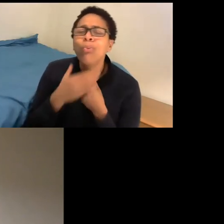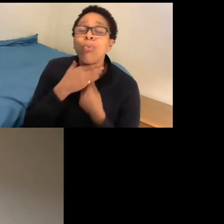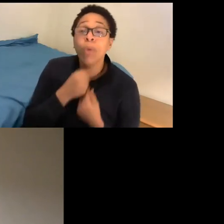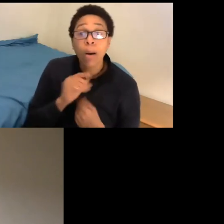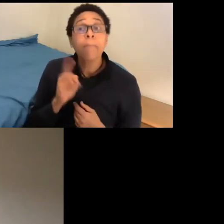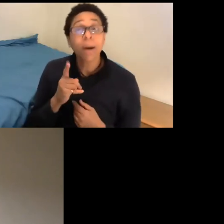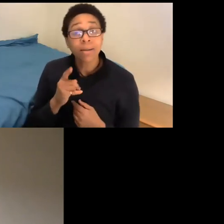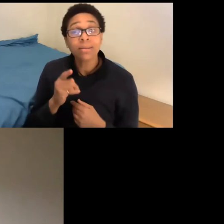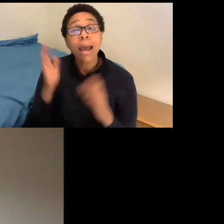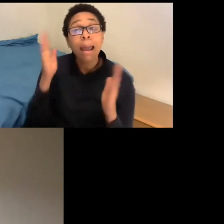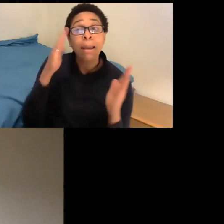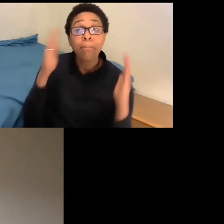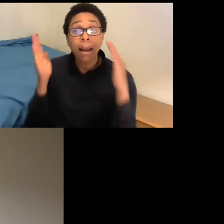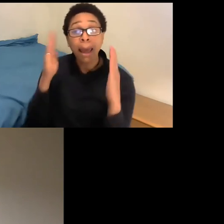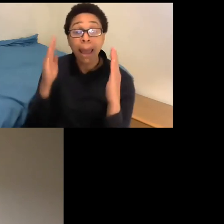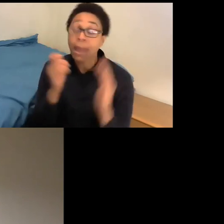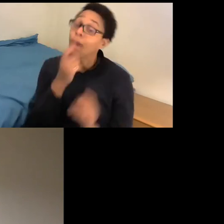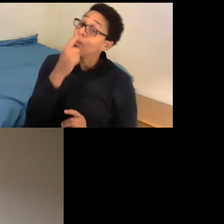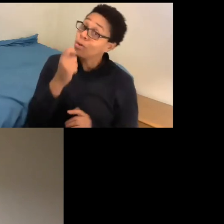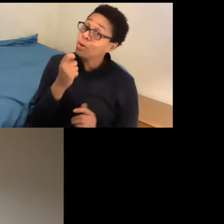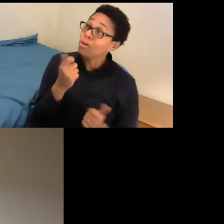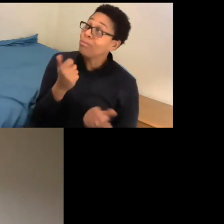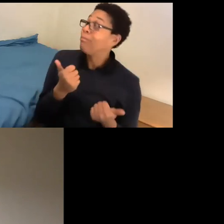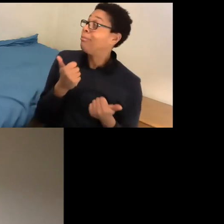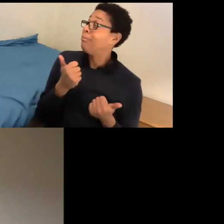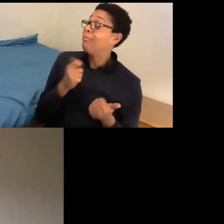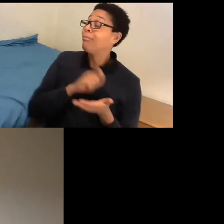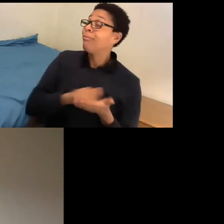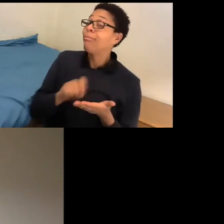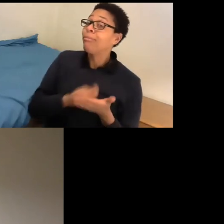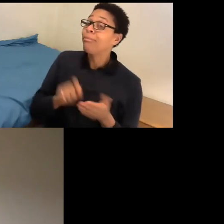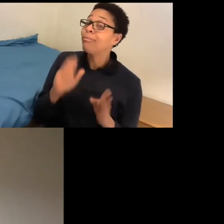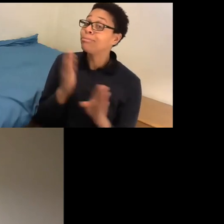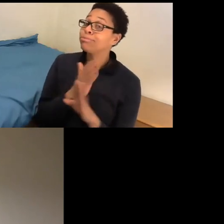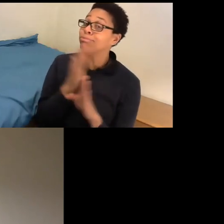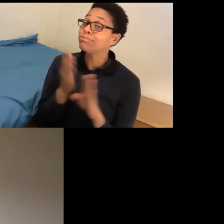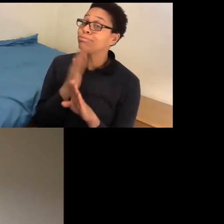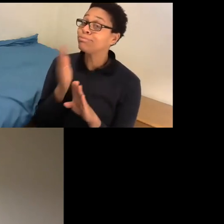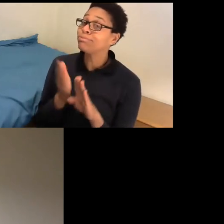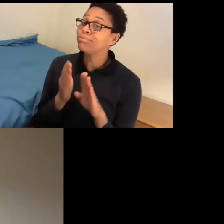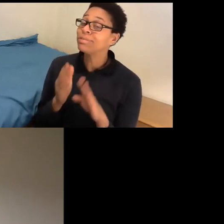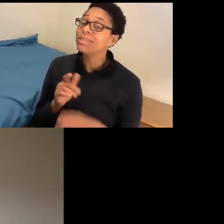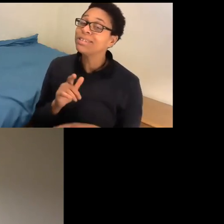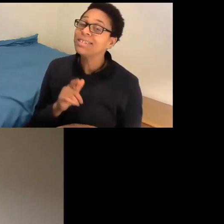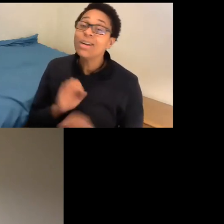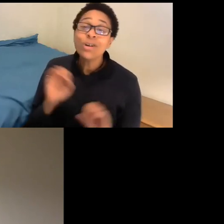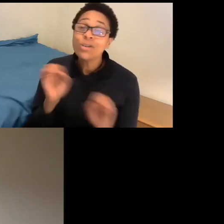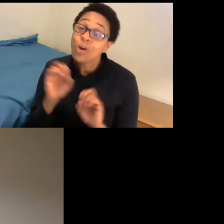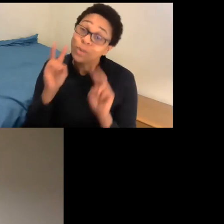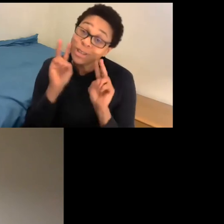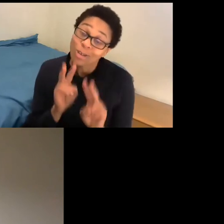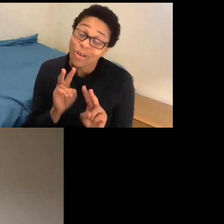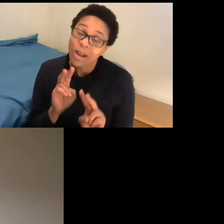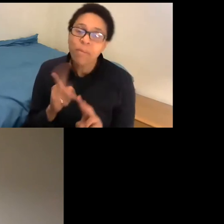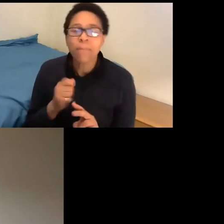Malay because of its non gendered nature. I've kind of, now my music career didn't really take off, so I got